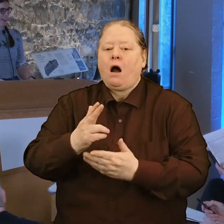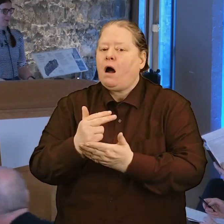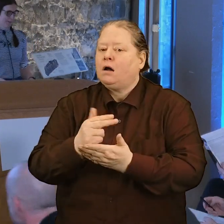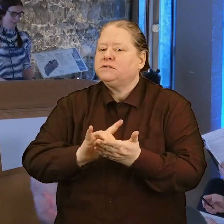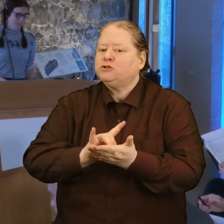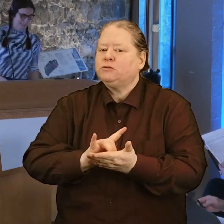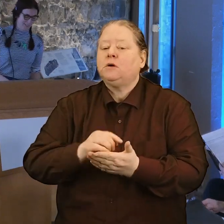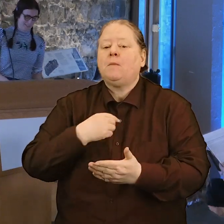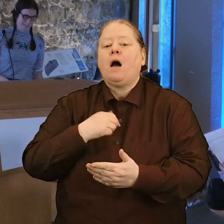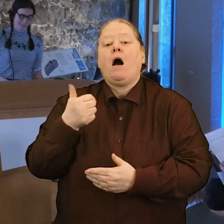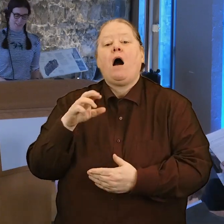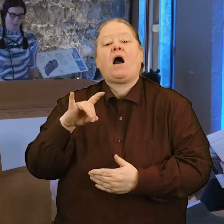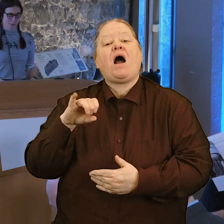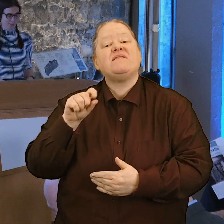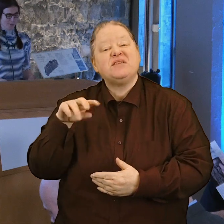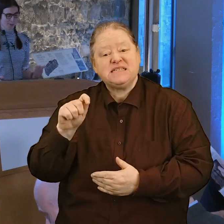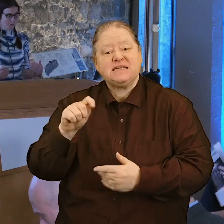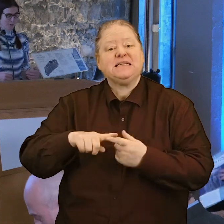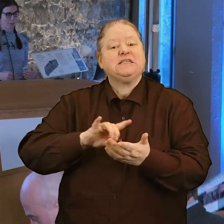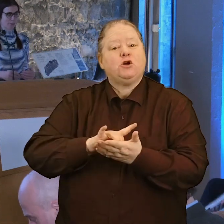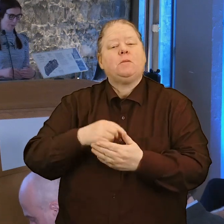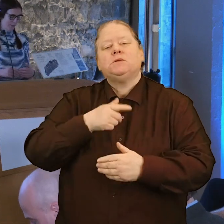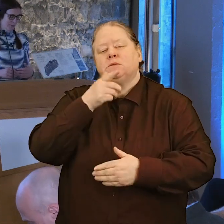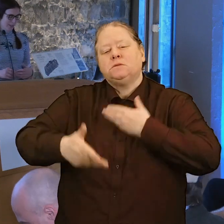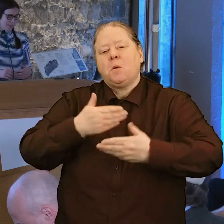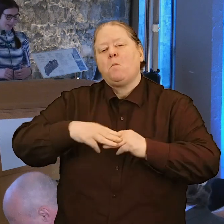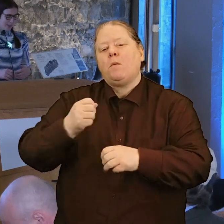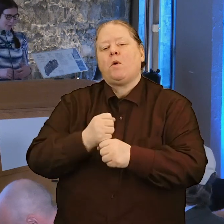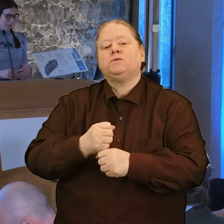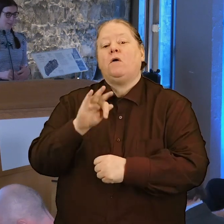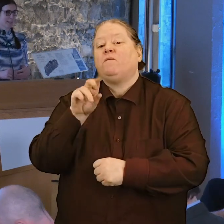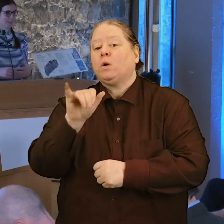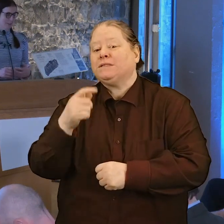I'm an archivist and a historian. So I'm going to talk more about Foley's statues in the College of